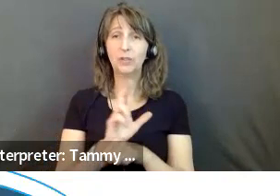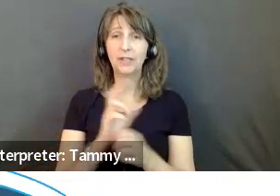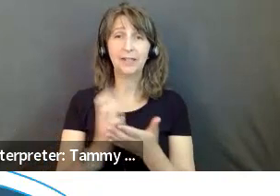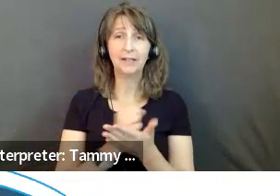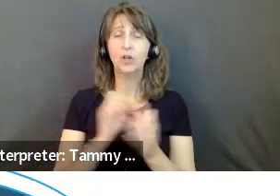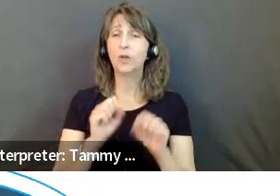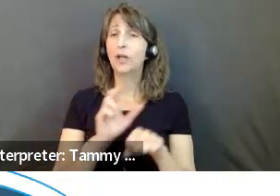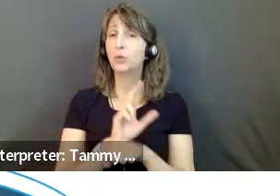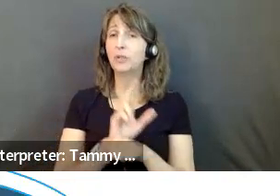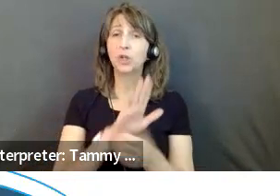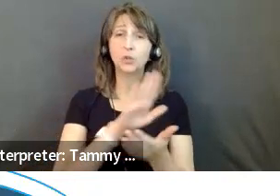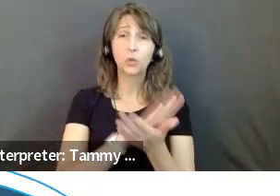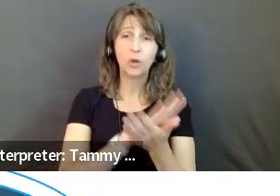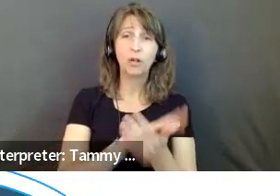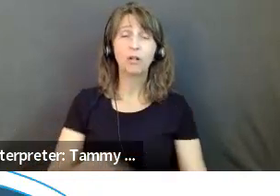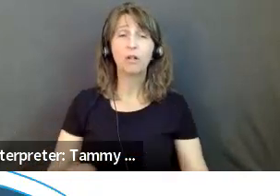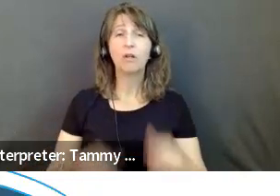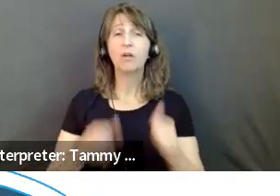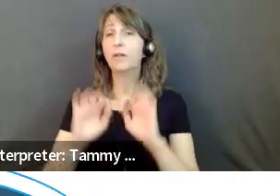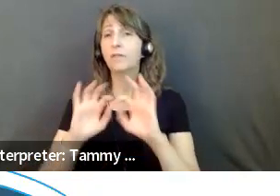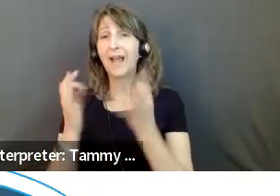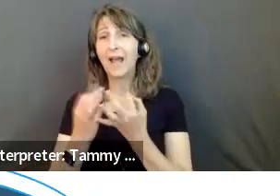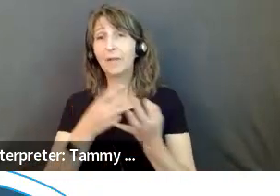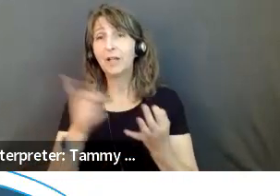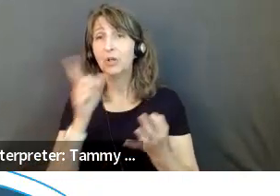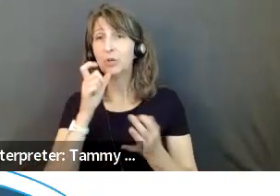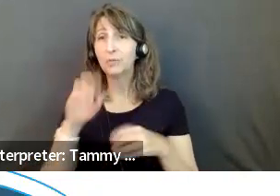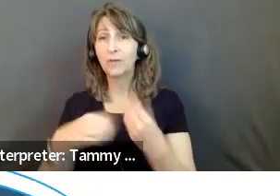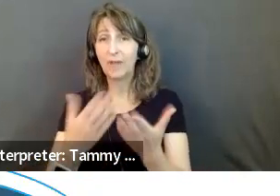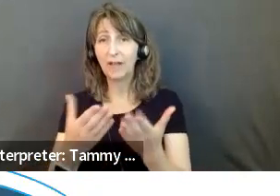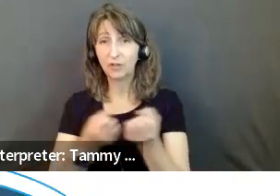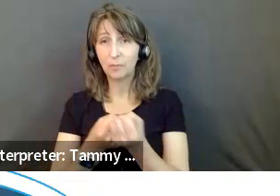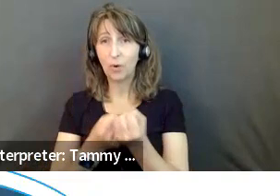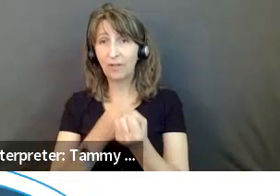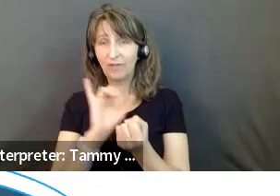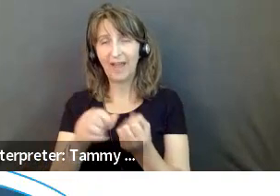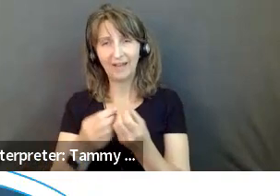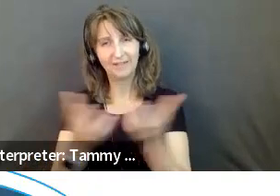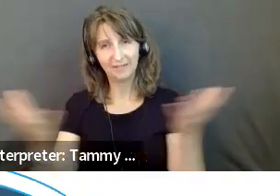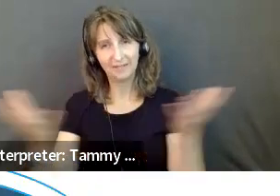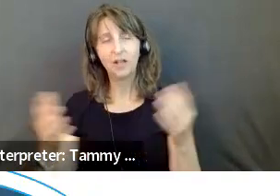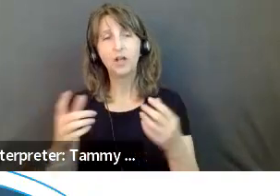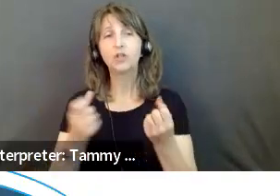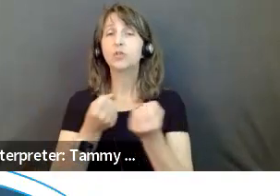So that, we promote wellness at baseline.